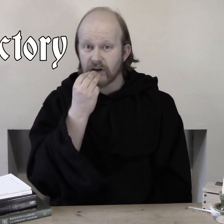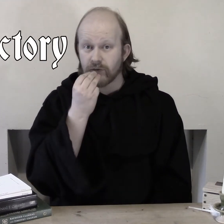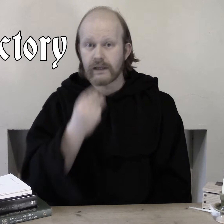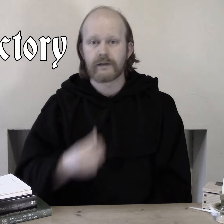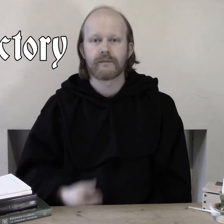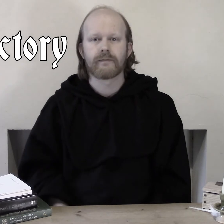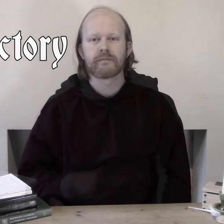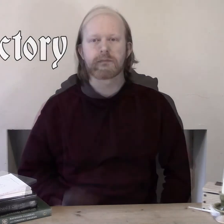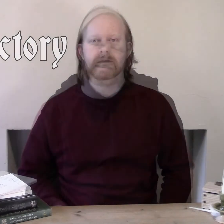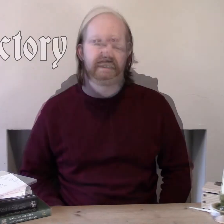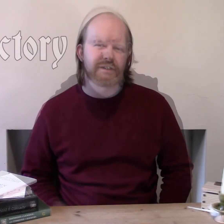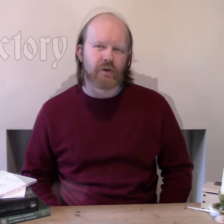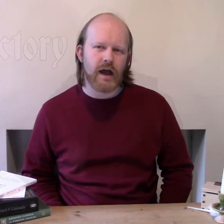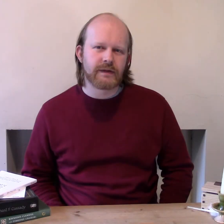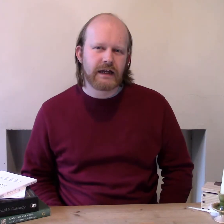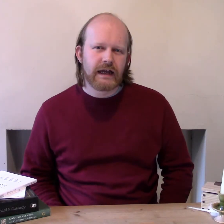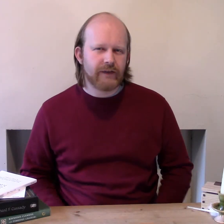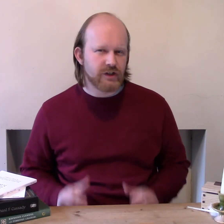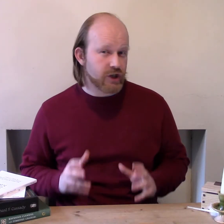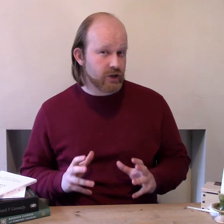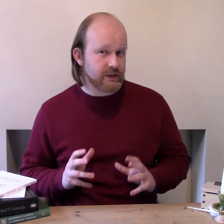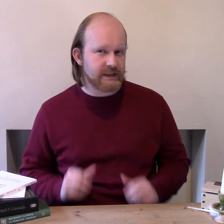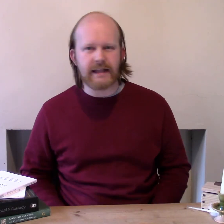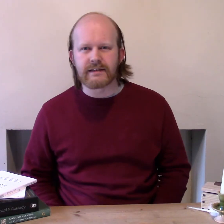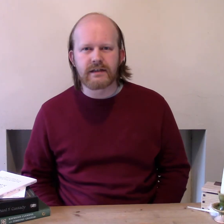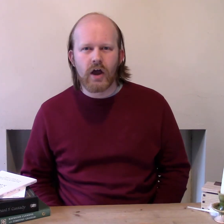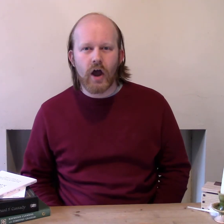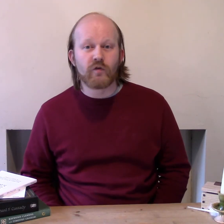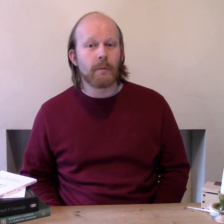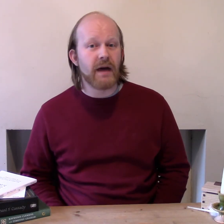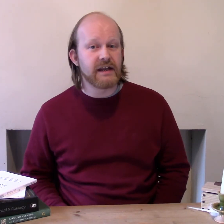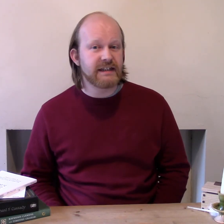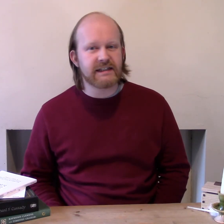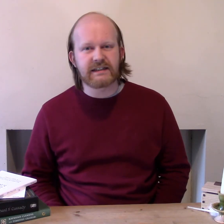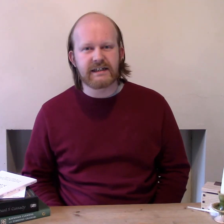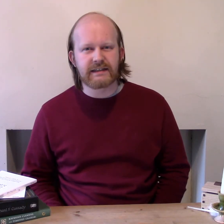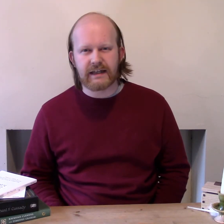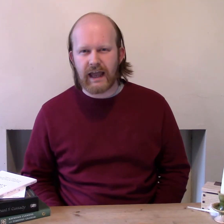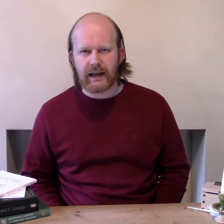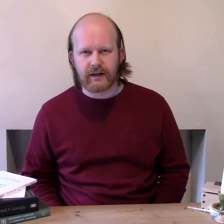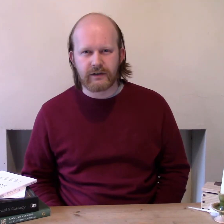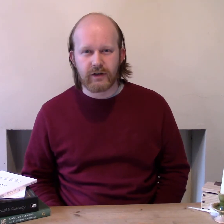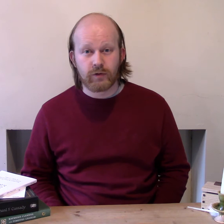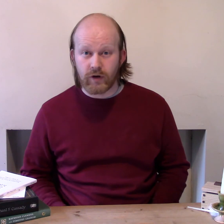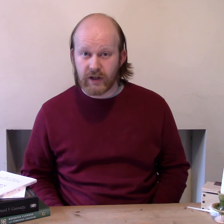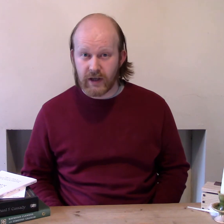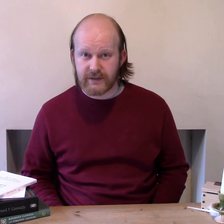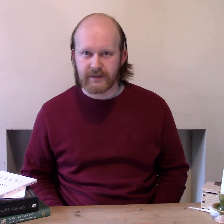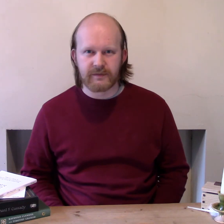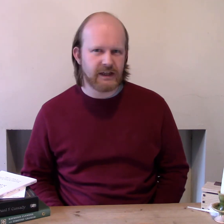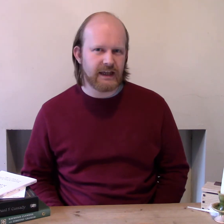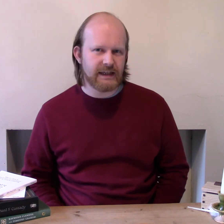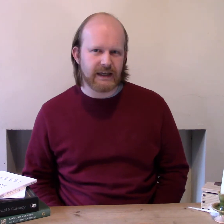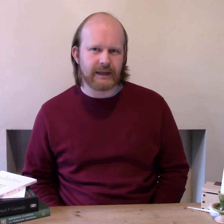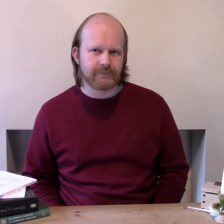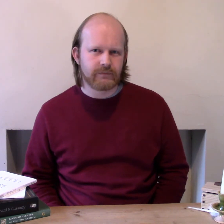and the signs described give us a good sense of what the Benedictines in England were accustomed to eating.